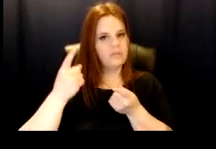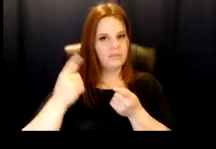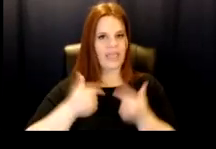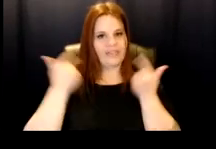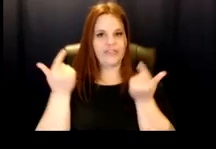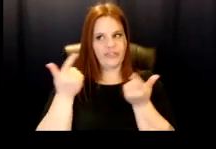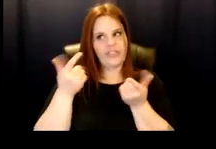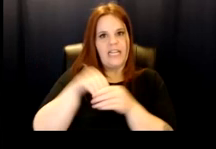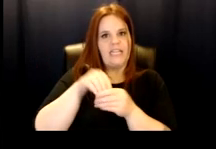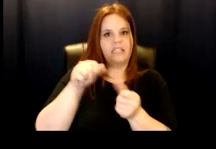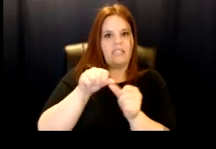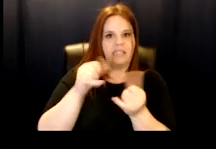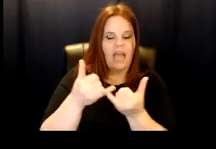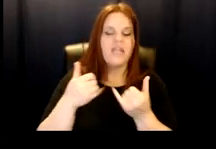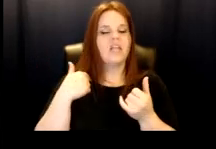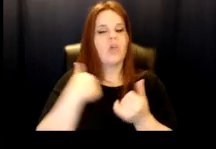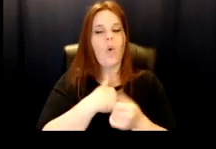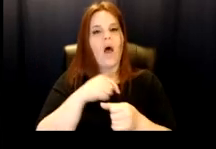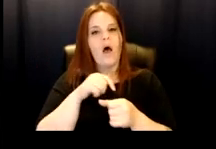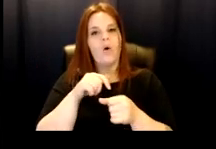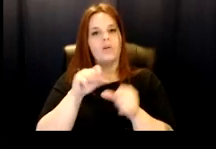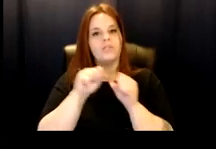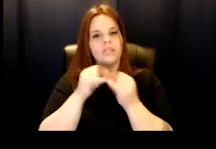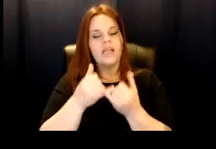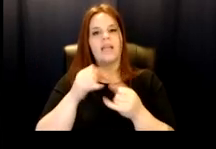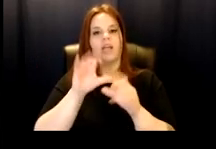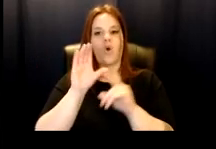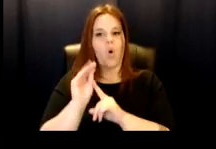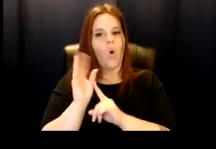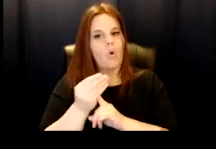that our society and culture have done to invest in things like regular hand washing,